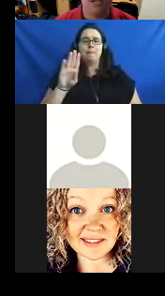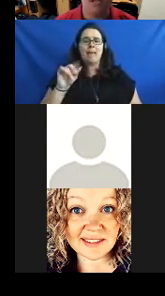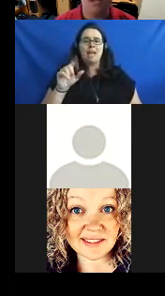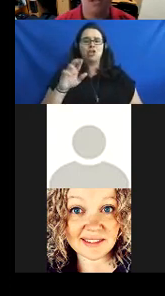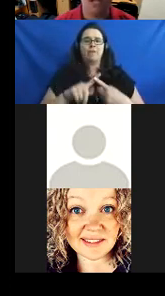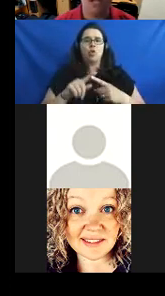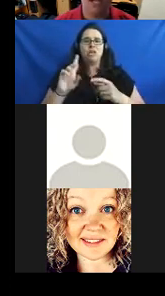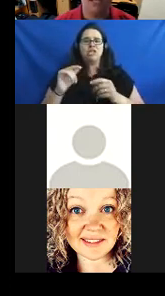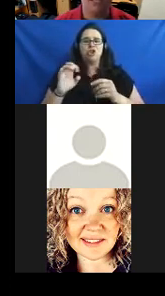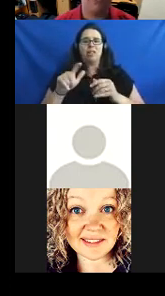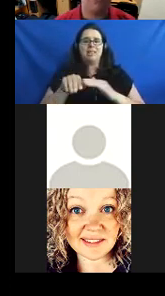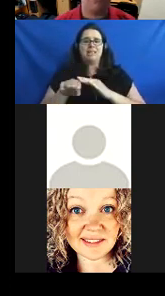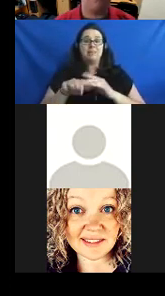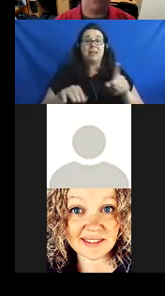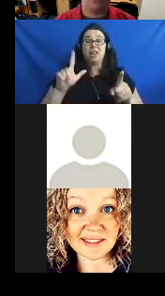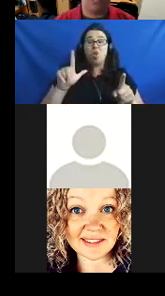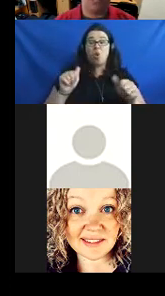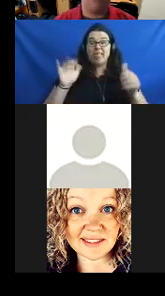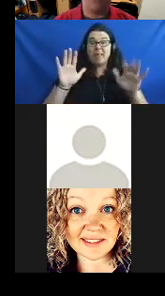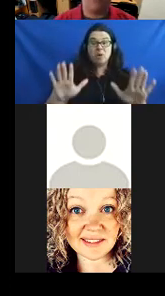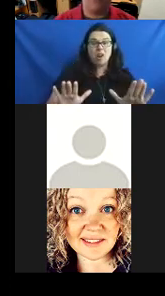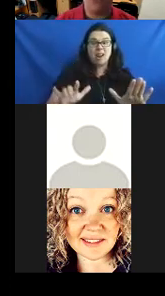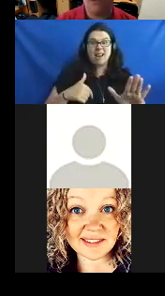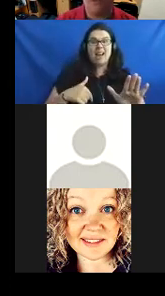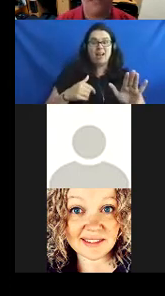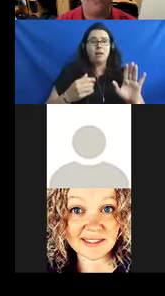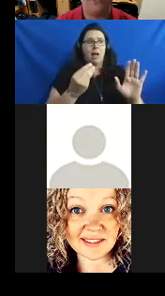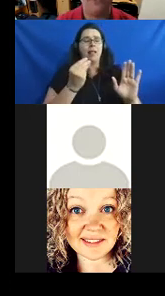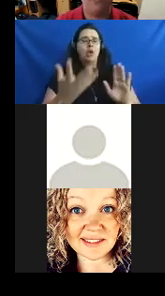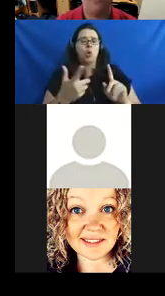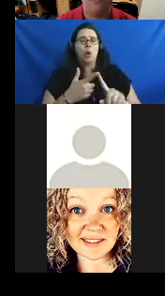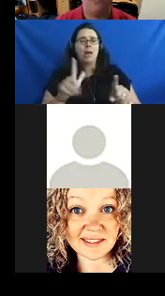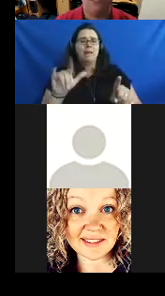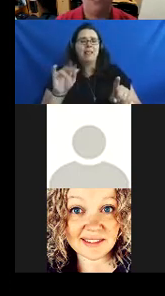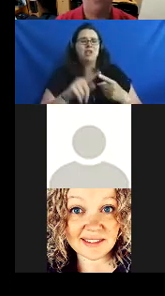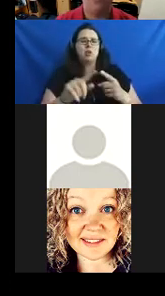Laura: THAT WOULD BE GREAT. Rachael: I HAVE A LINK TO THE NEWS PAGE IN HERE, BUT I